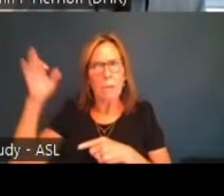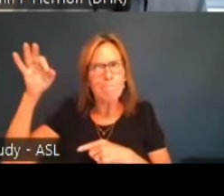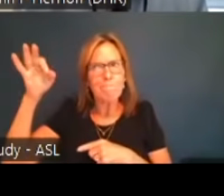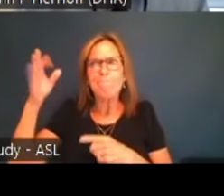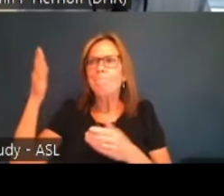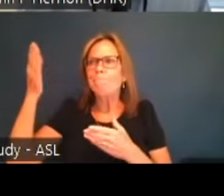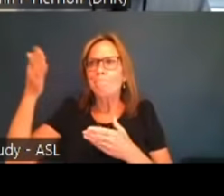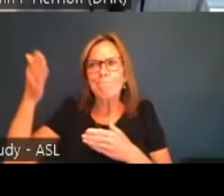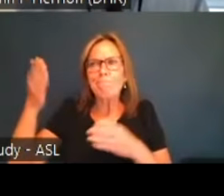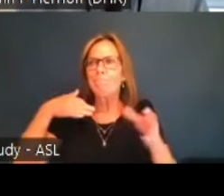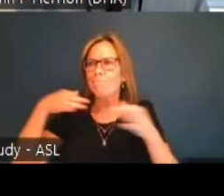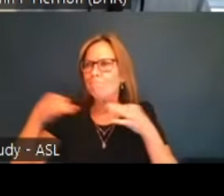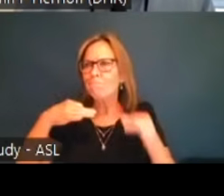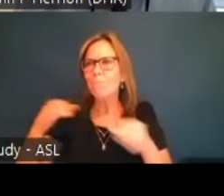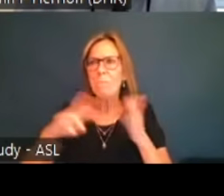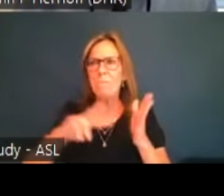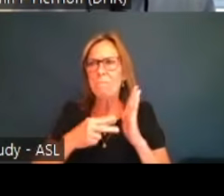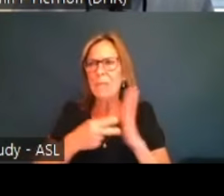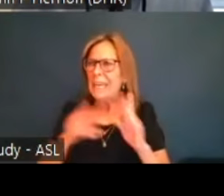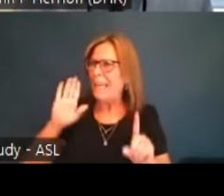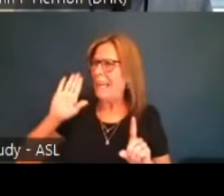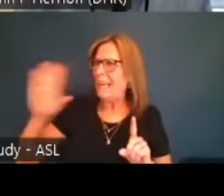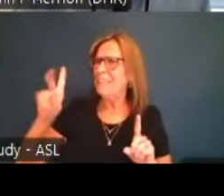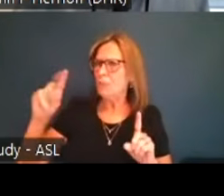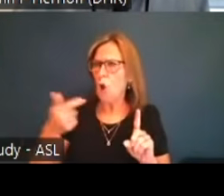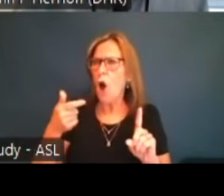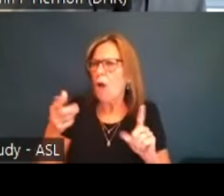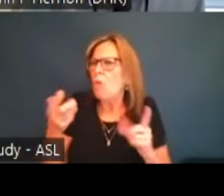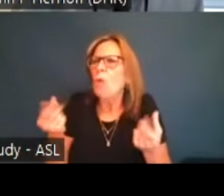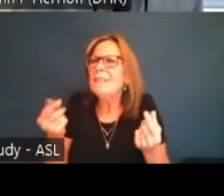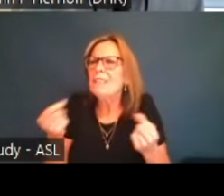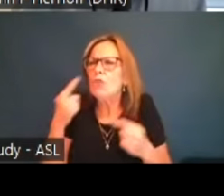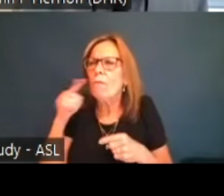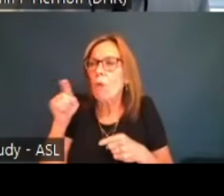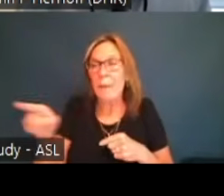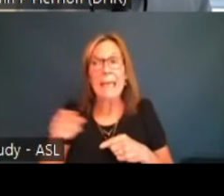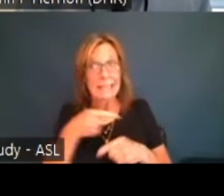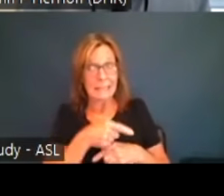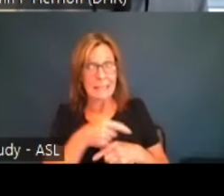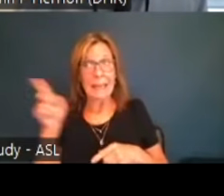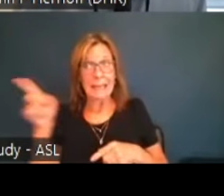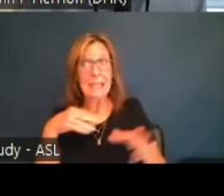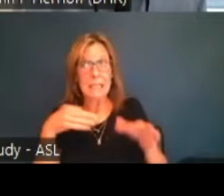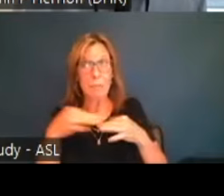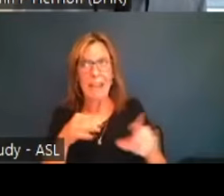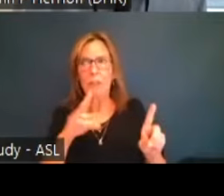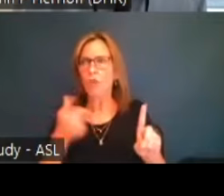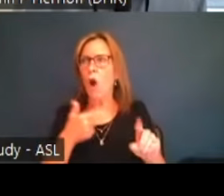trained to do two things, One was to be aware of the manifestation of his PTSD